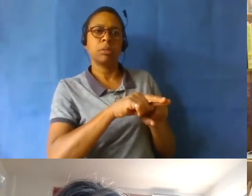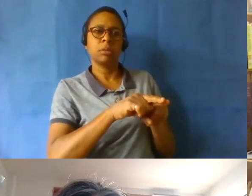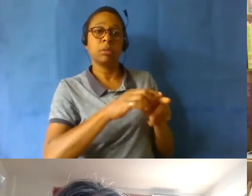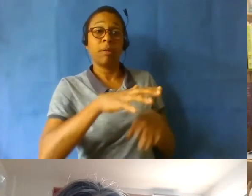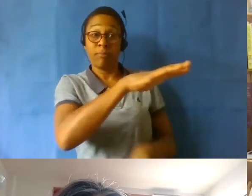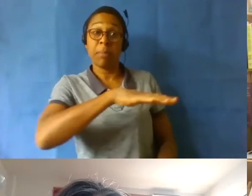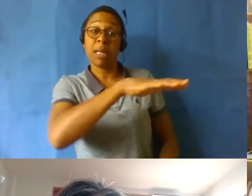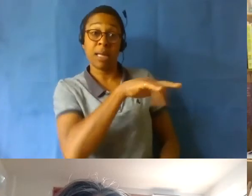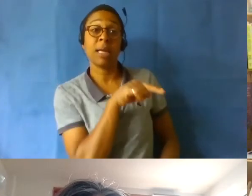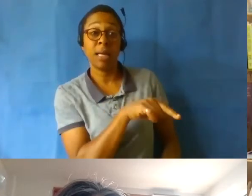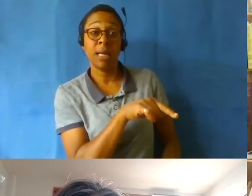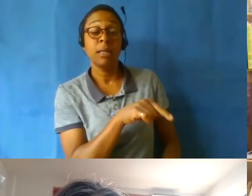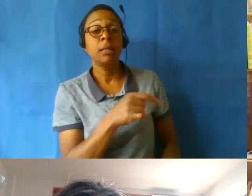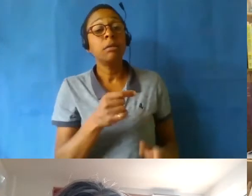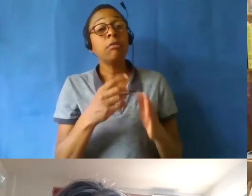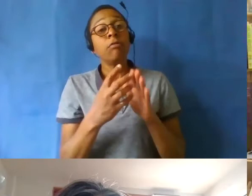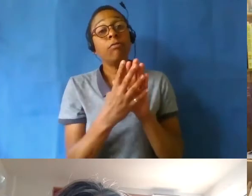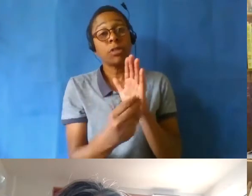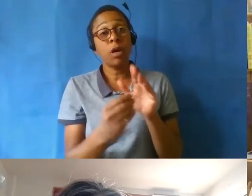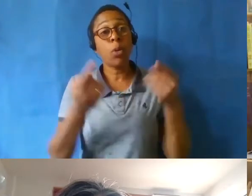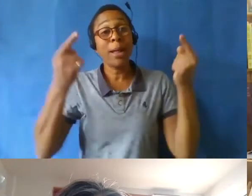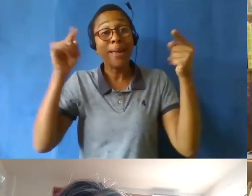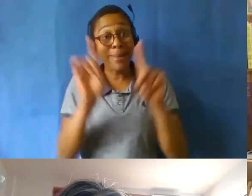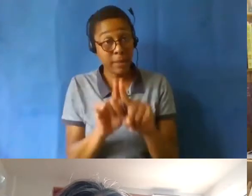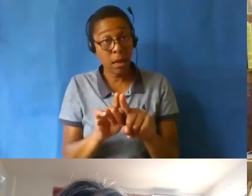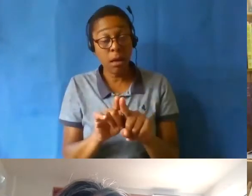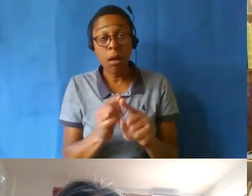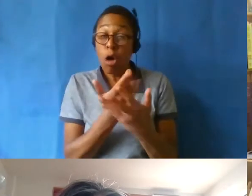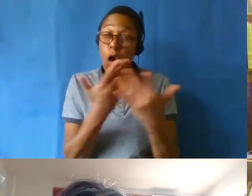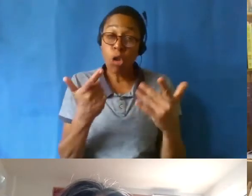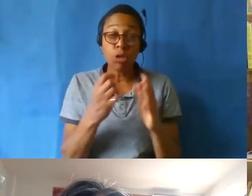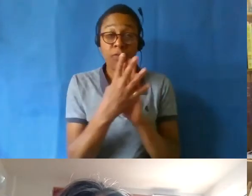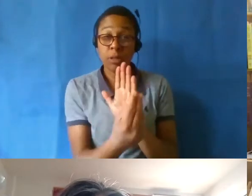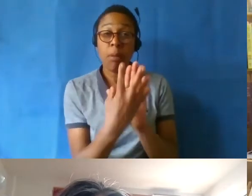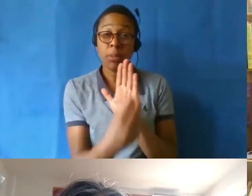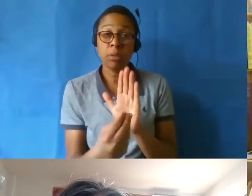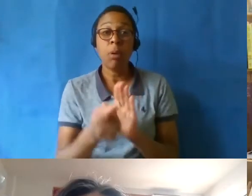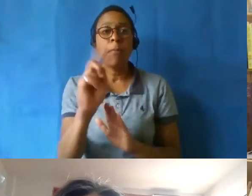cases where medical care is denied to people because other forms of treatment